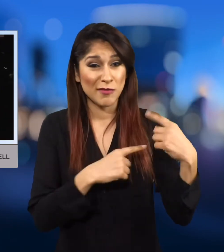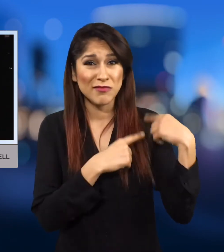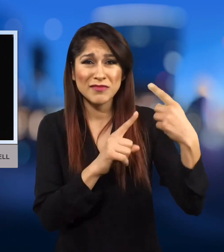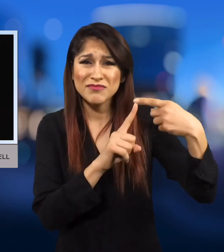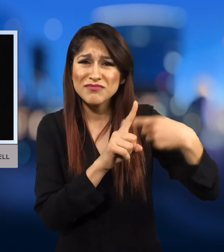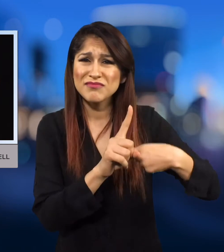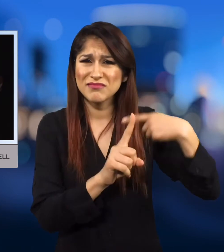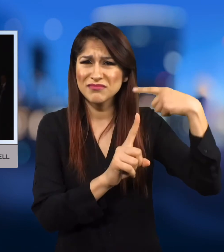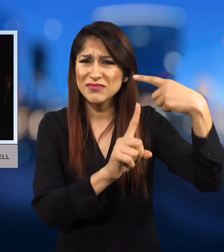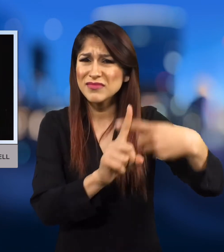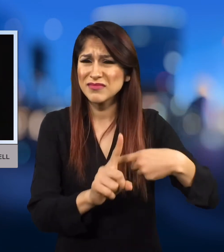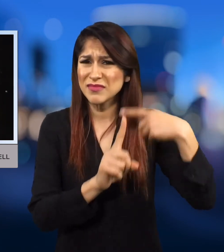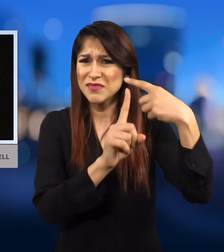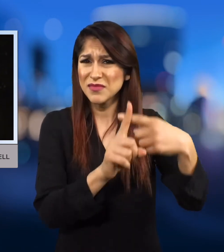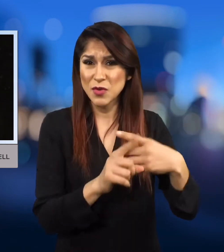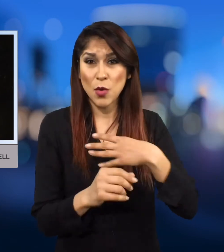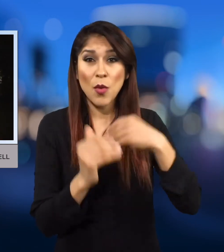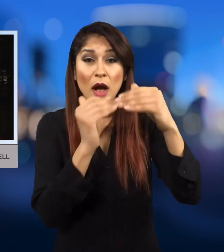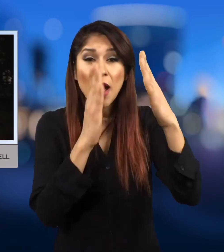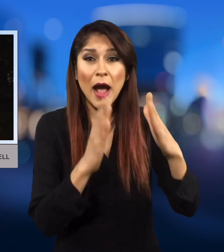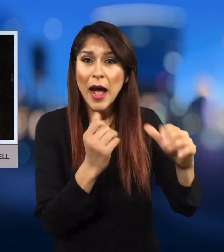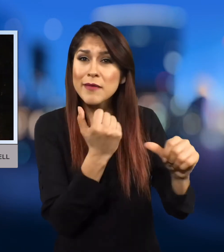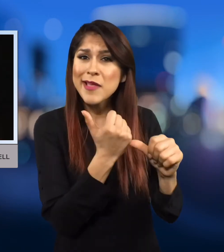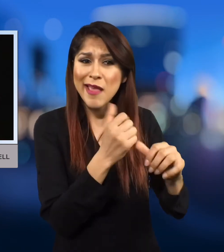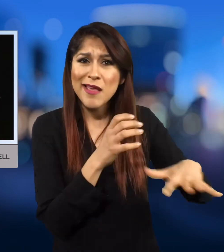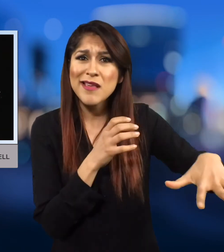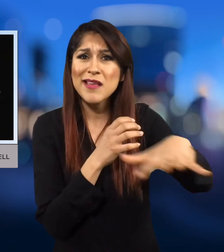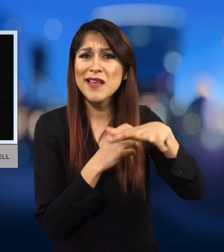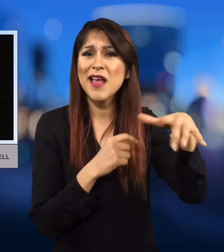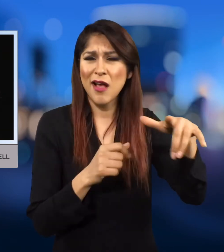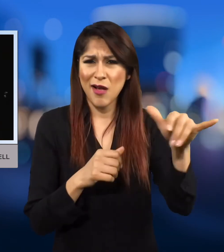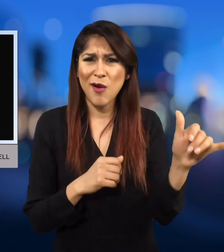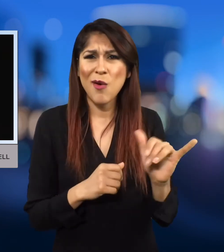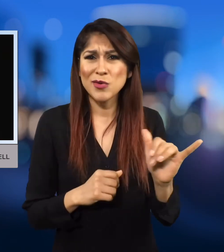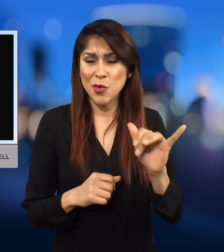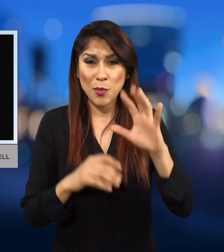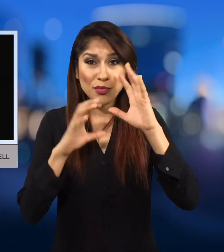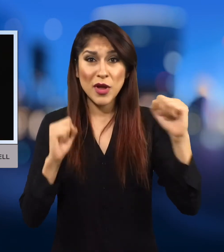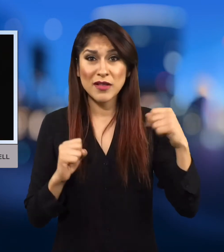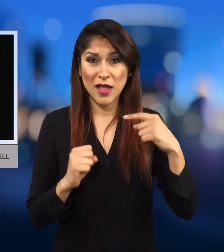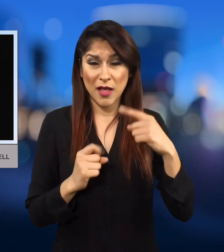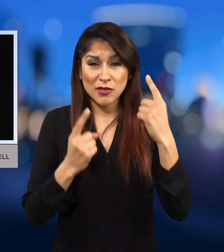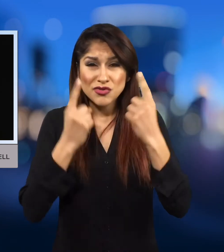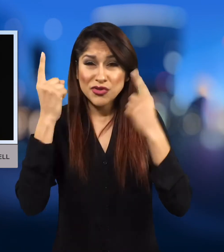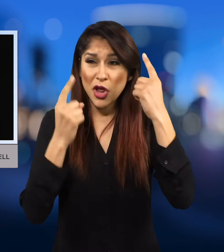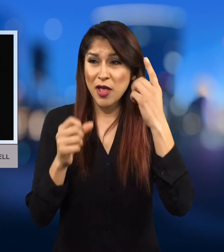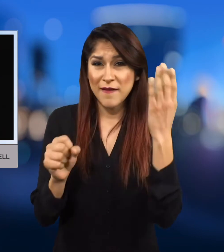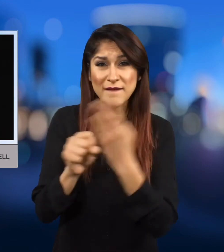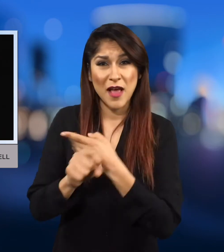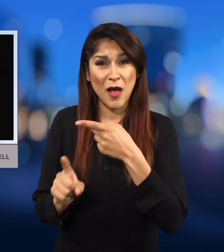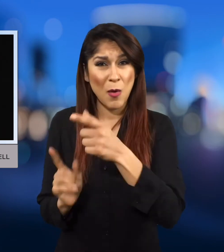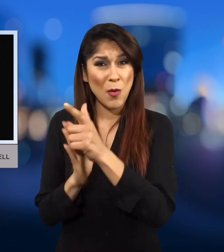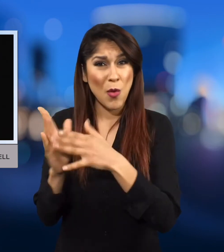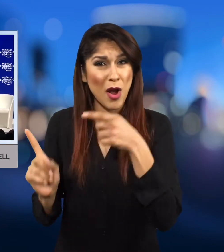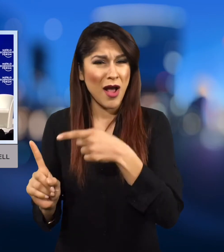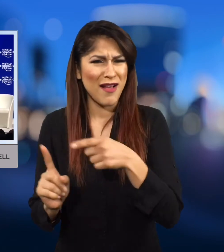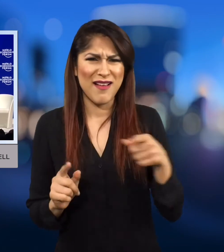For months, White House aides and even the president himself denied that he ever considered